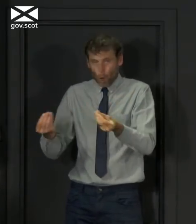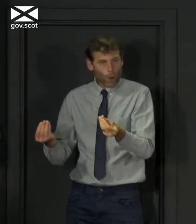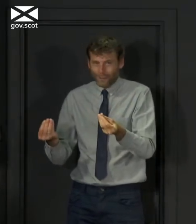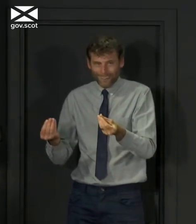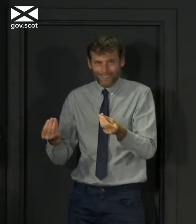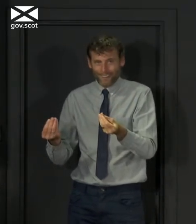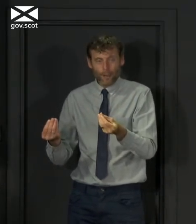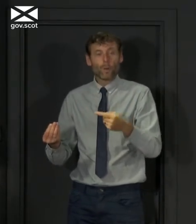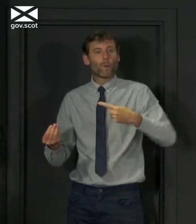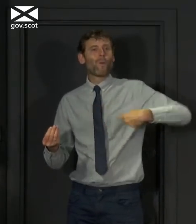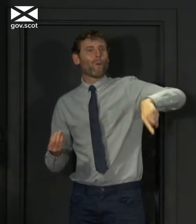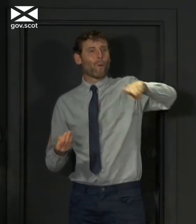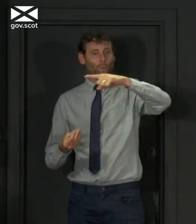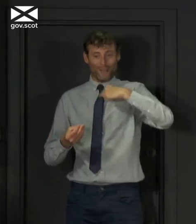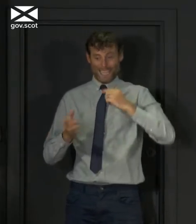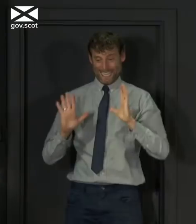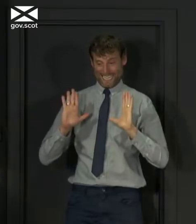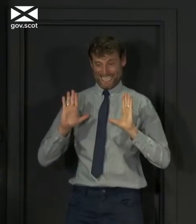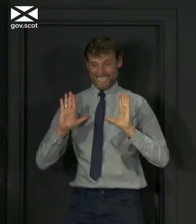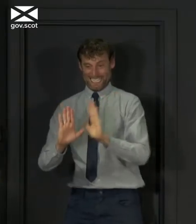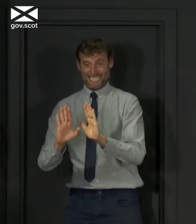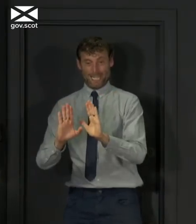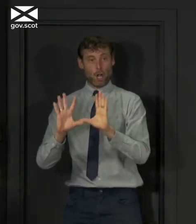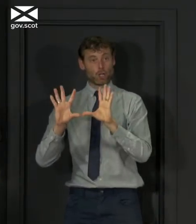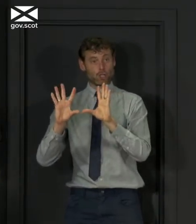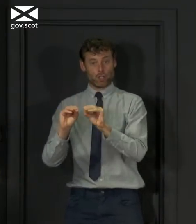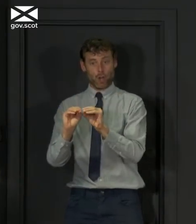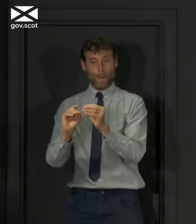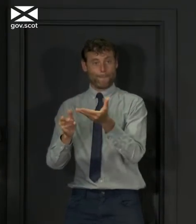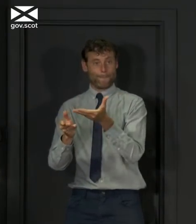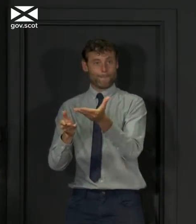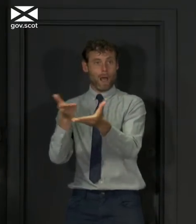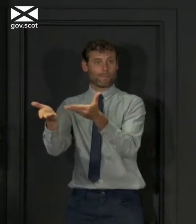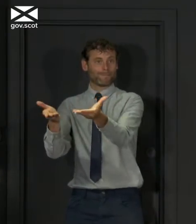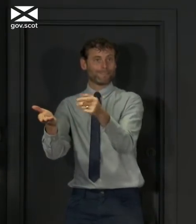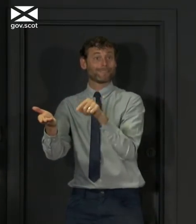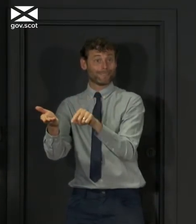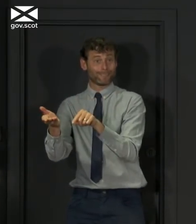taking action that has suppressed them, they start to spread again, so we need to continue